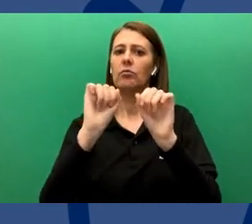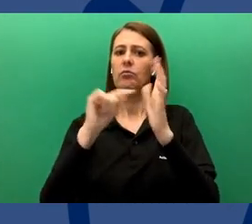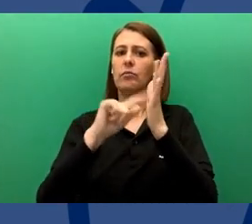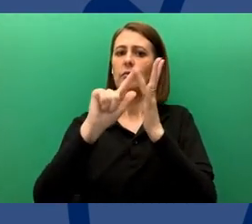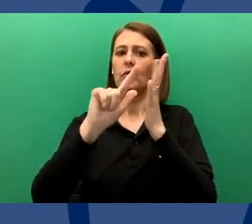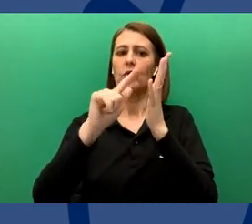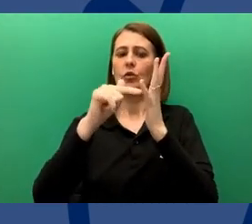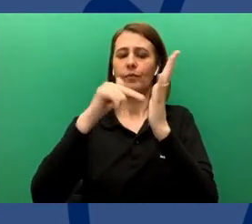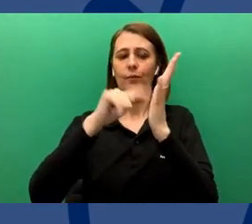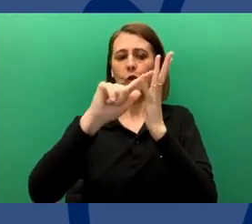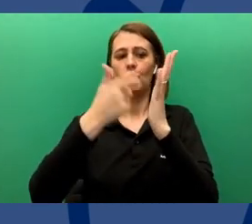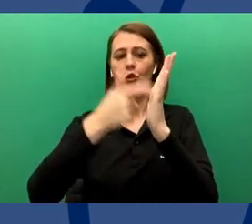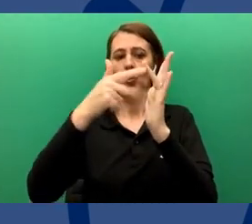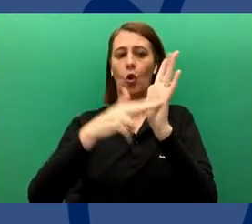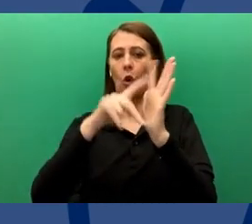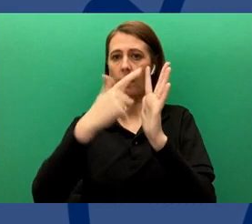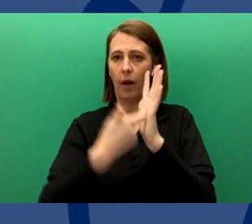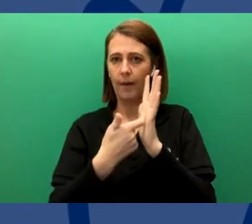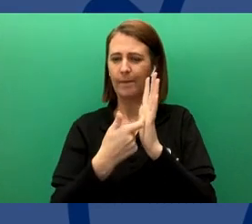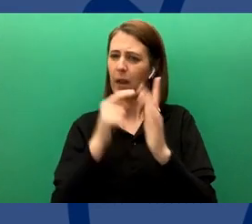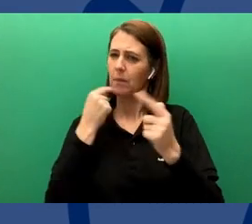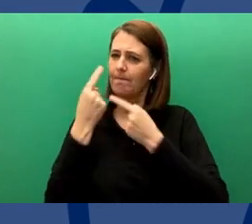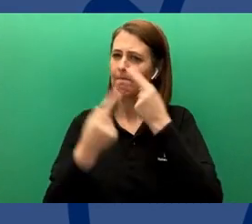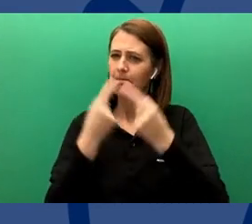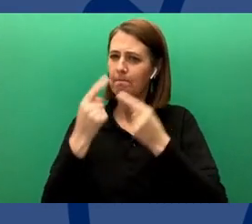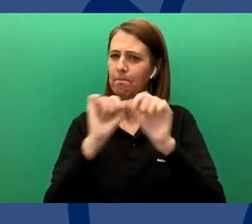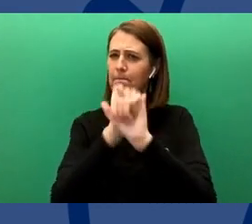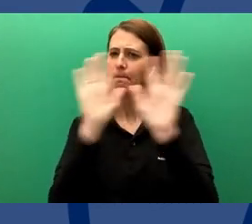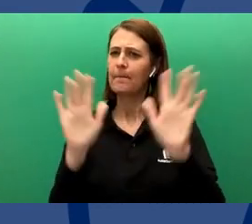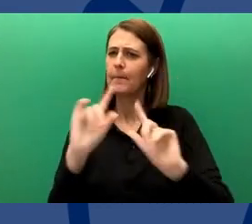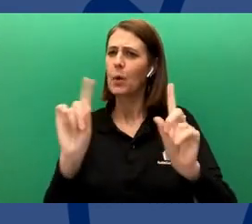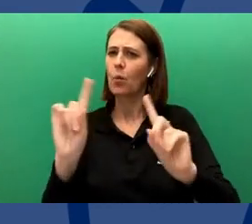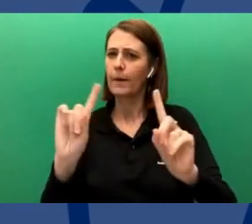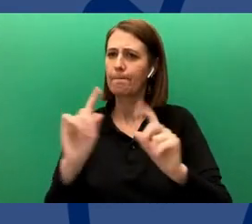Yeah, and this is ‑ and this is something that has really come out of the evolving situation.